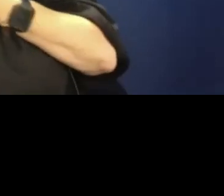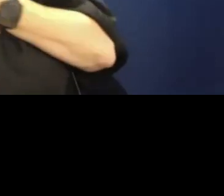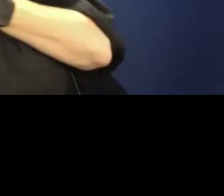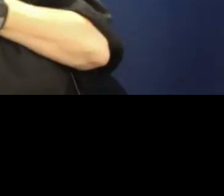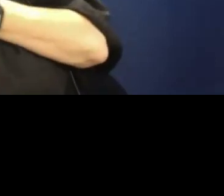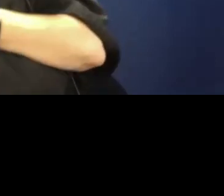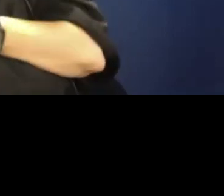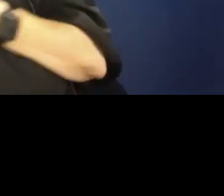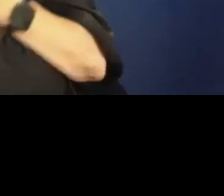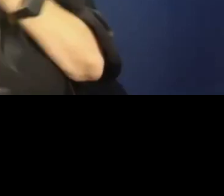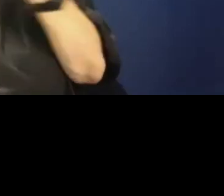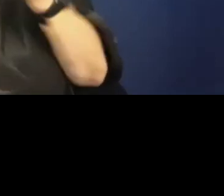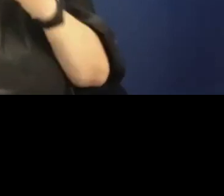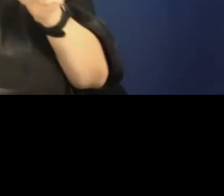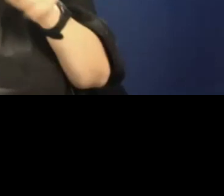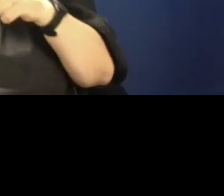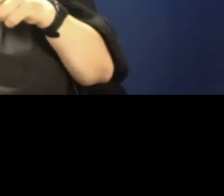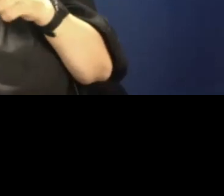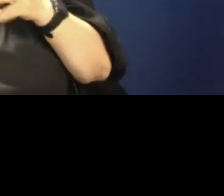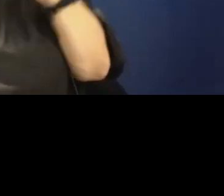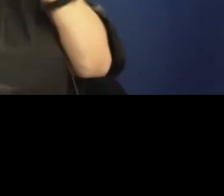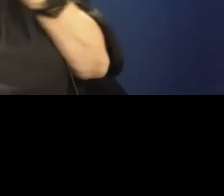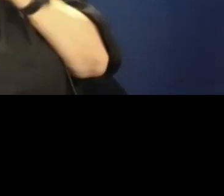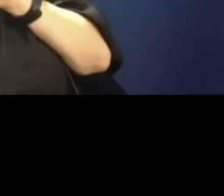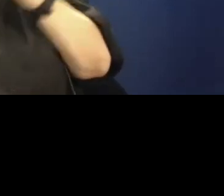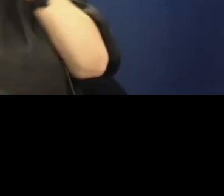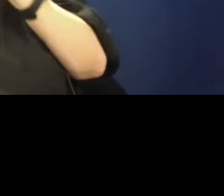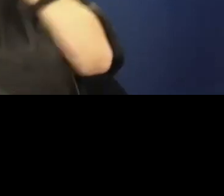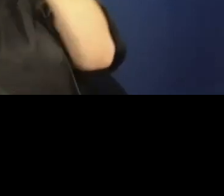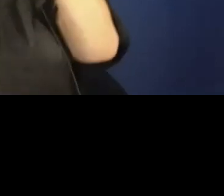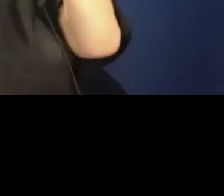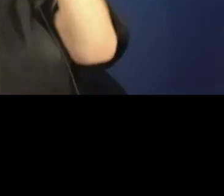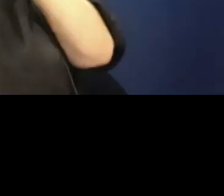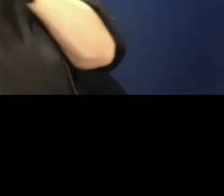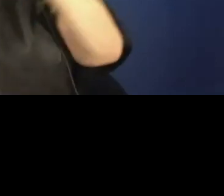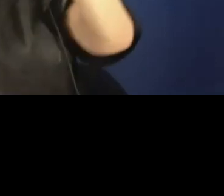Because the court gets friendlier to them, the higher it goes. (Brandy)